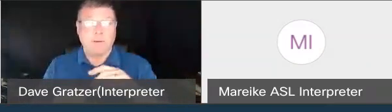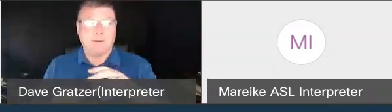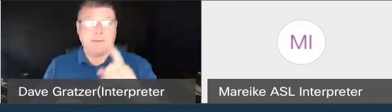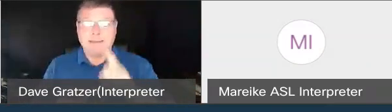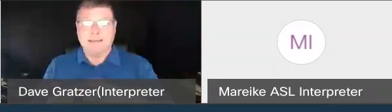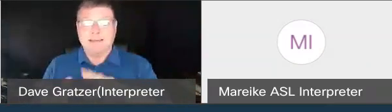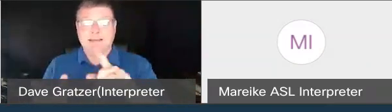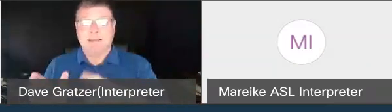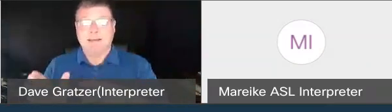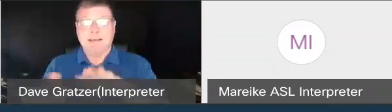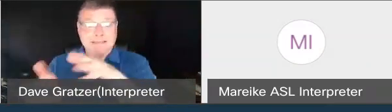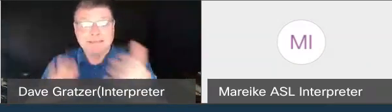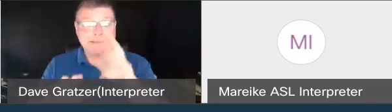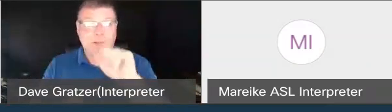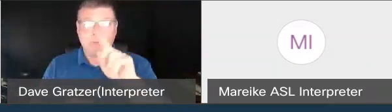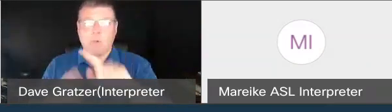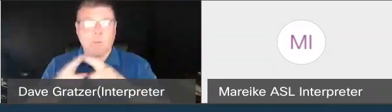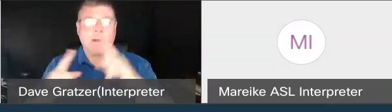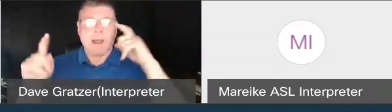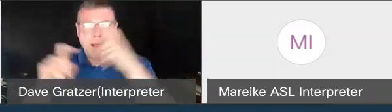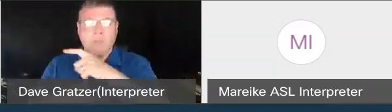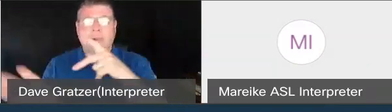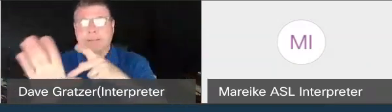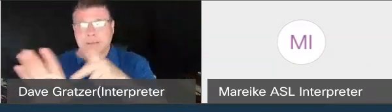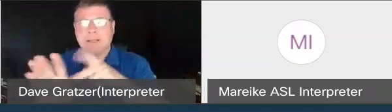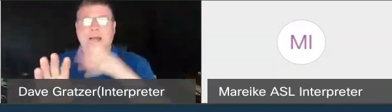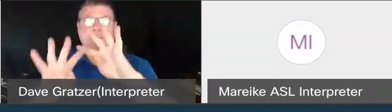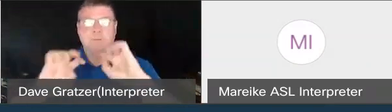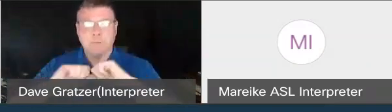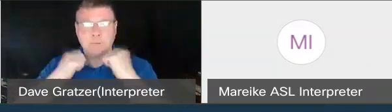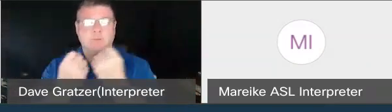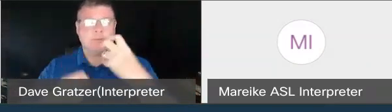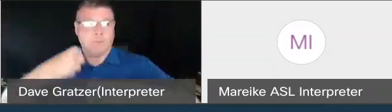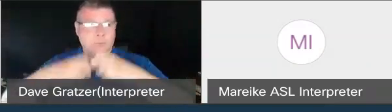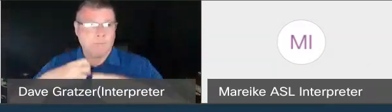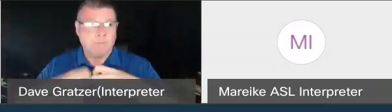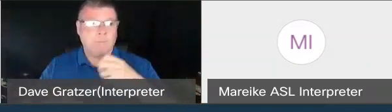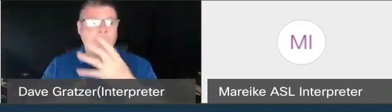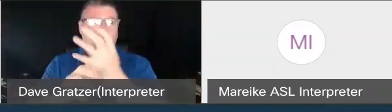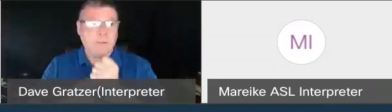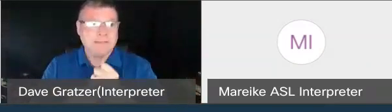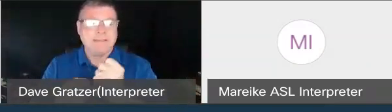when individuals with very complex chronic medical and psychosocial problems receive disconnected care,